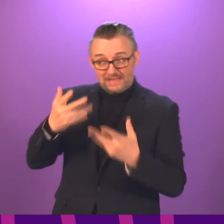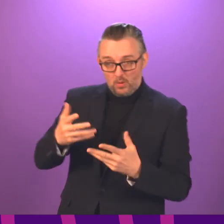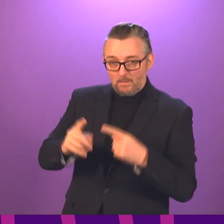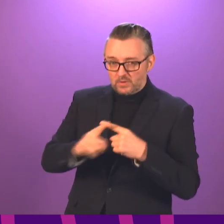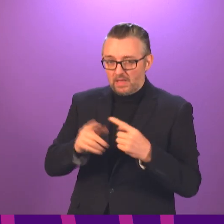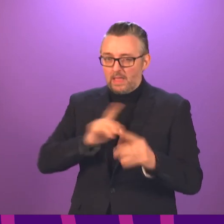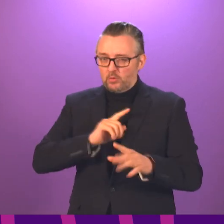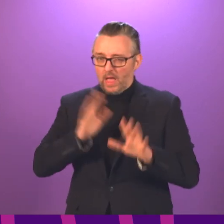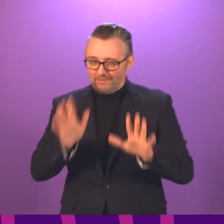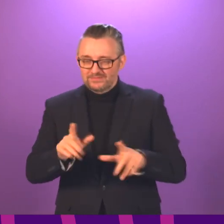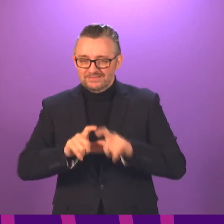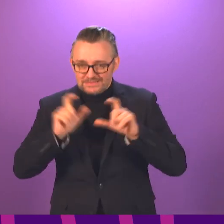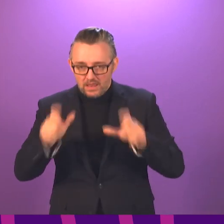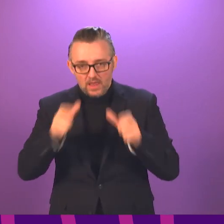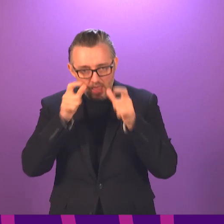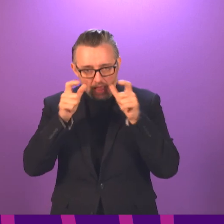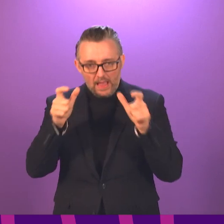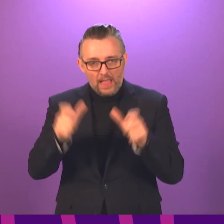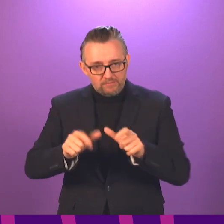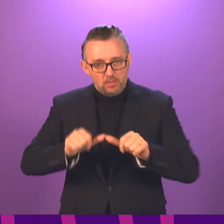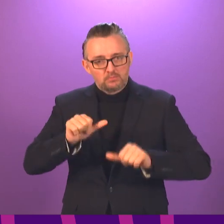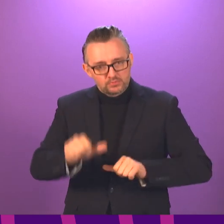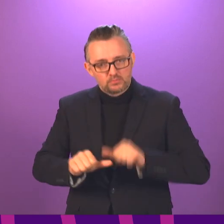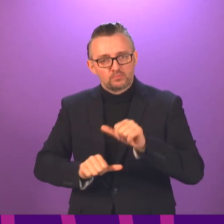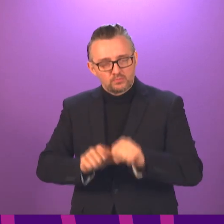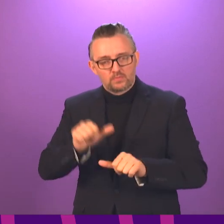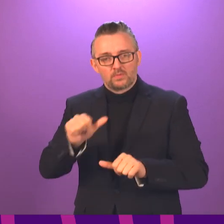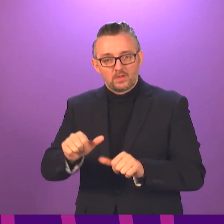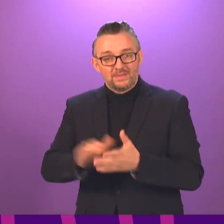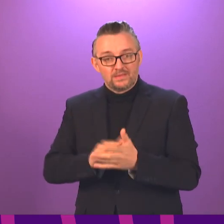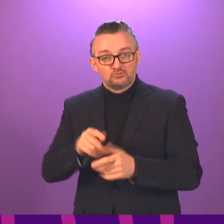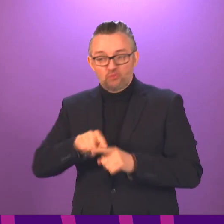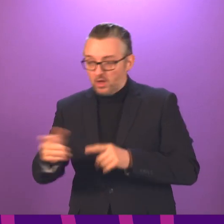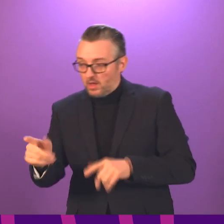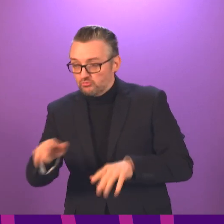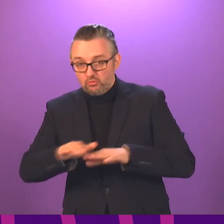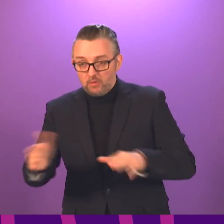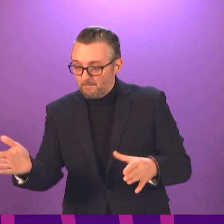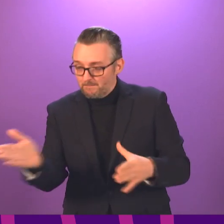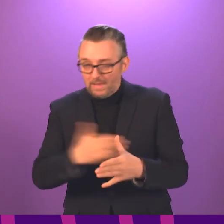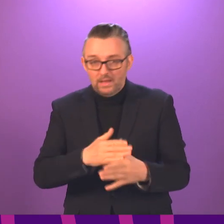to be careful. That caution, as well as the determination to get children back to normal,